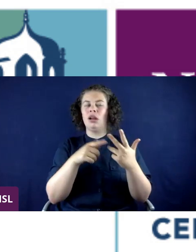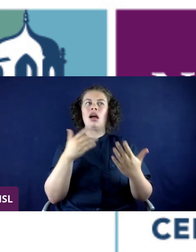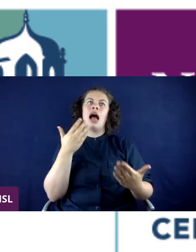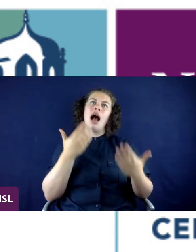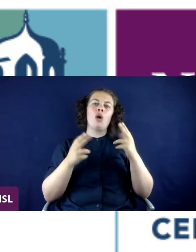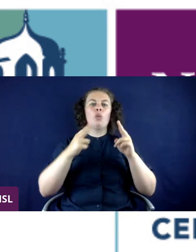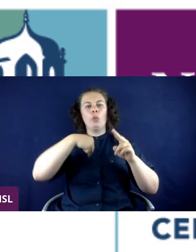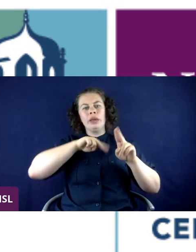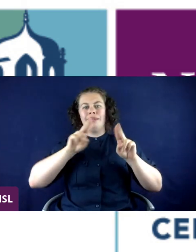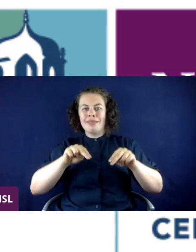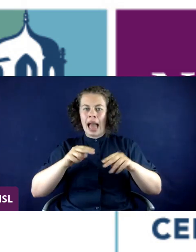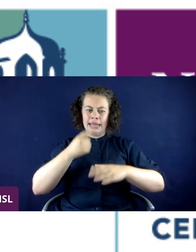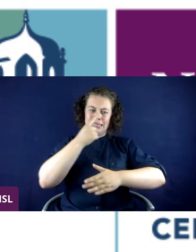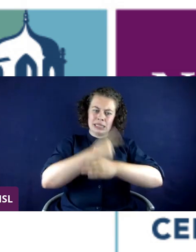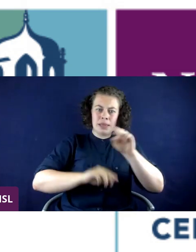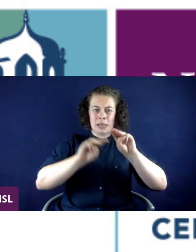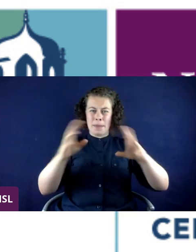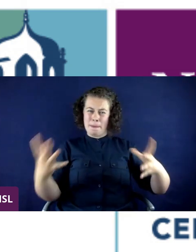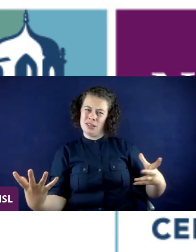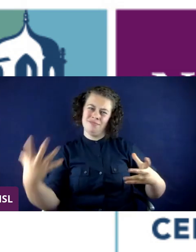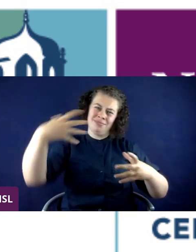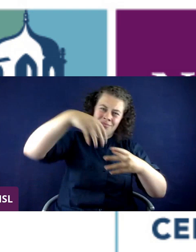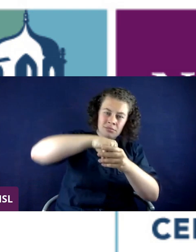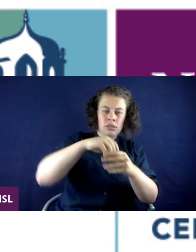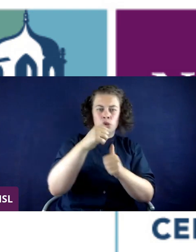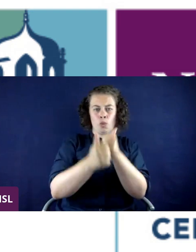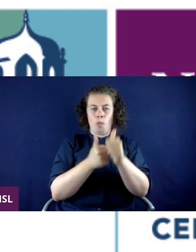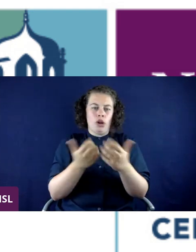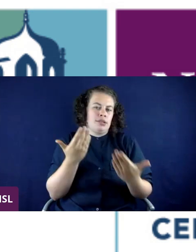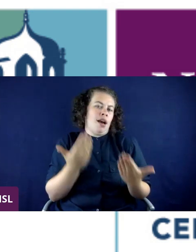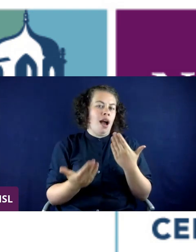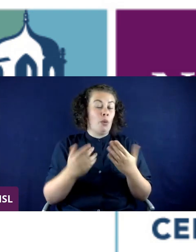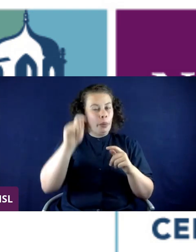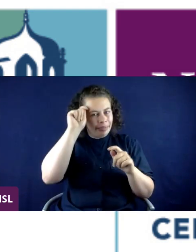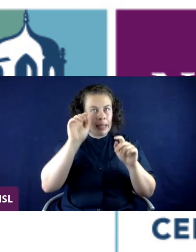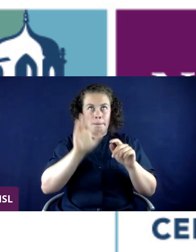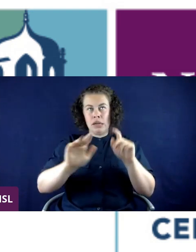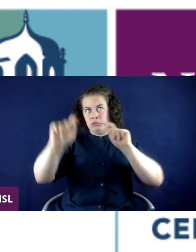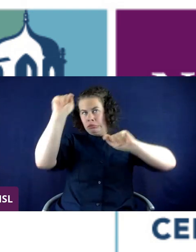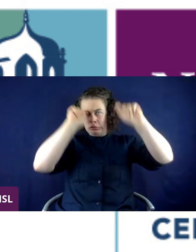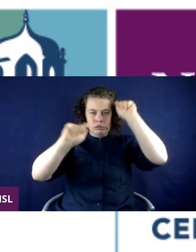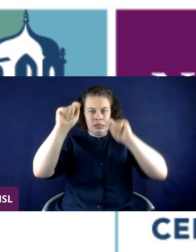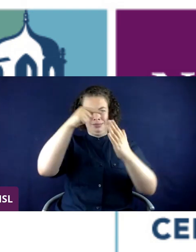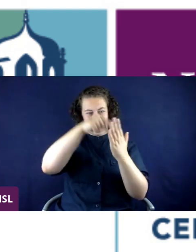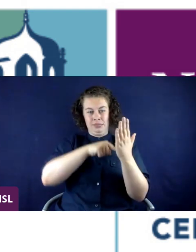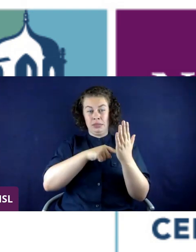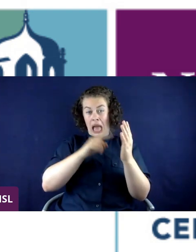I guess , I hope I have answered in some way.